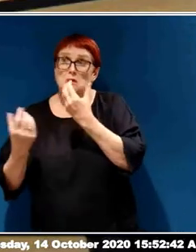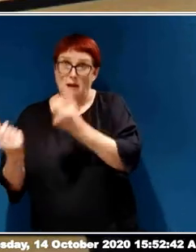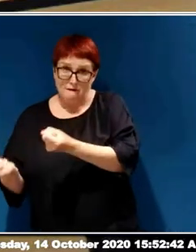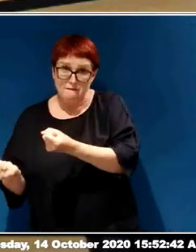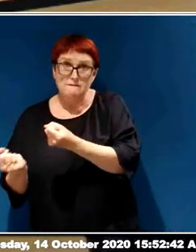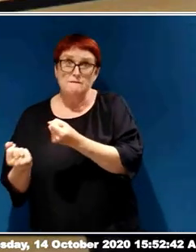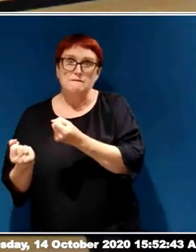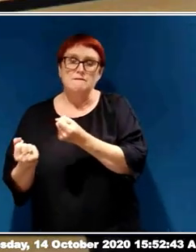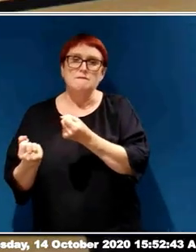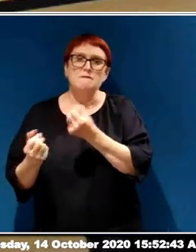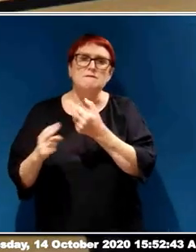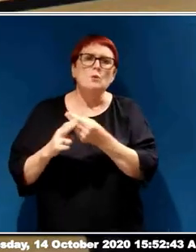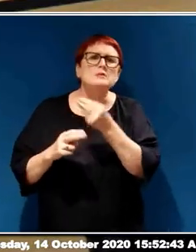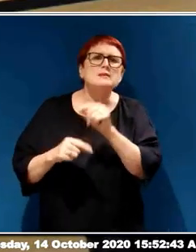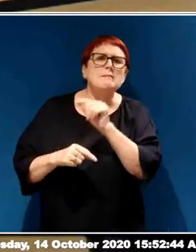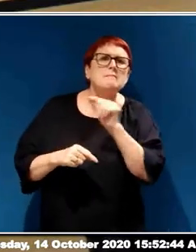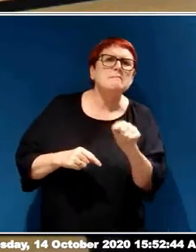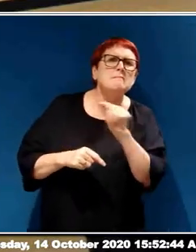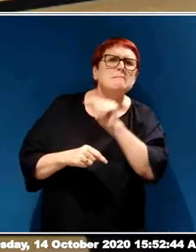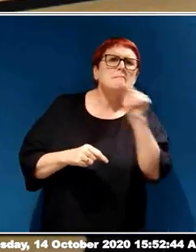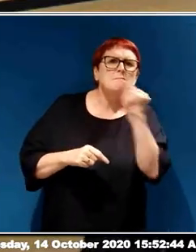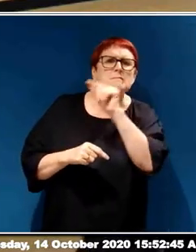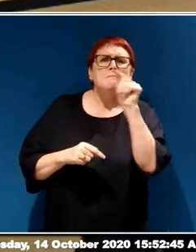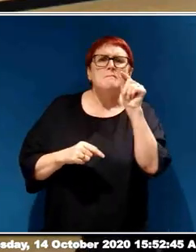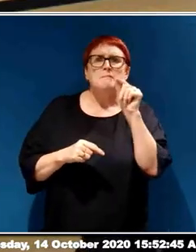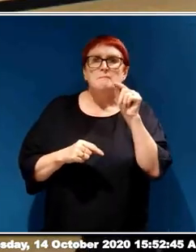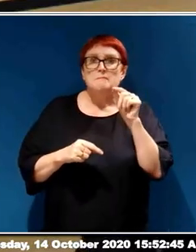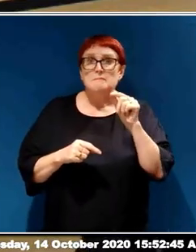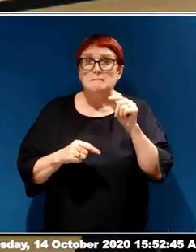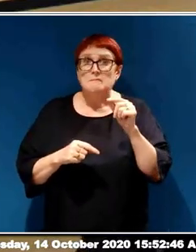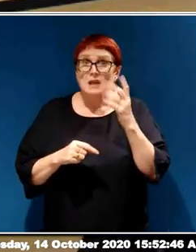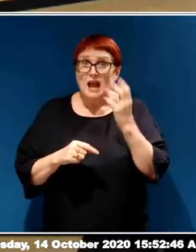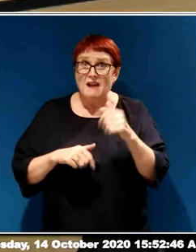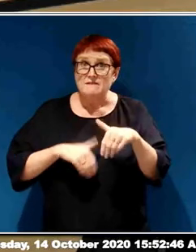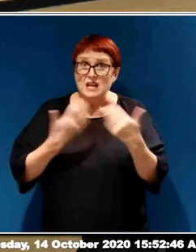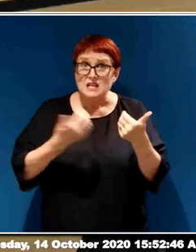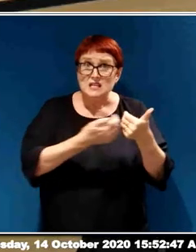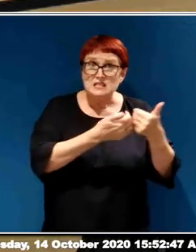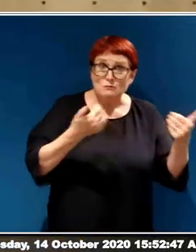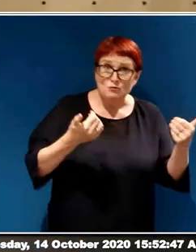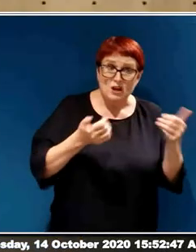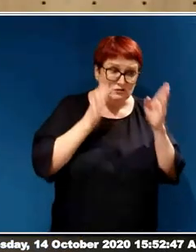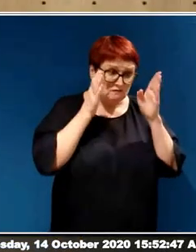Typically is there disaggregation for First Nations? Again, I can't answer that.